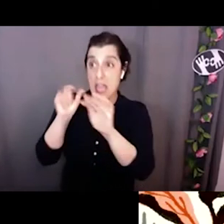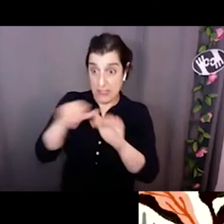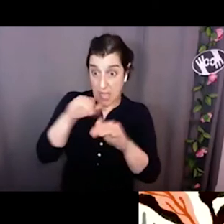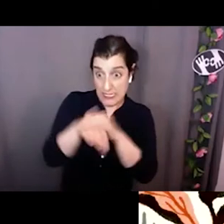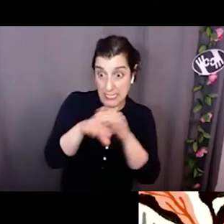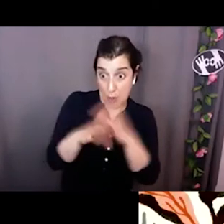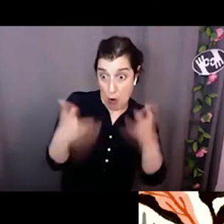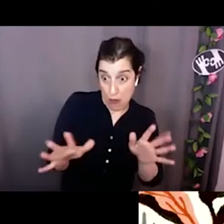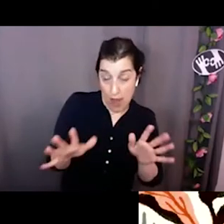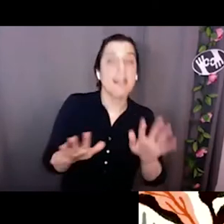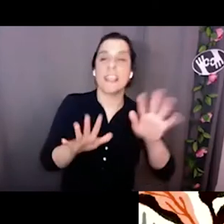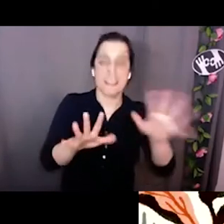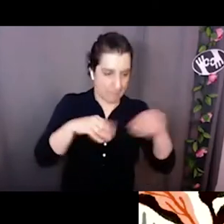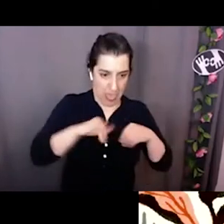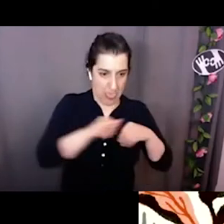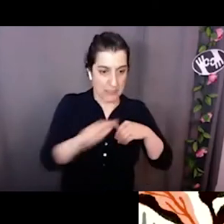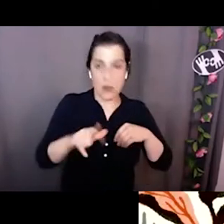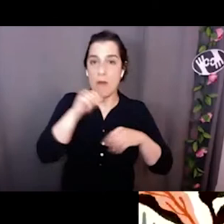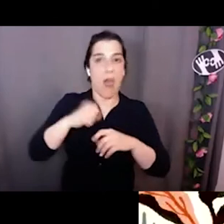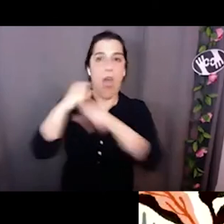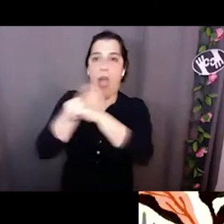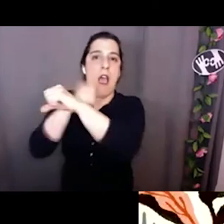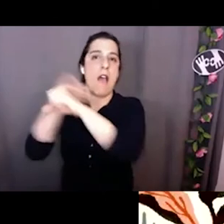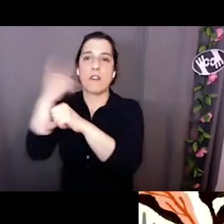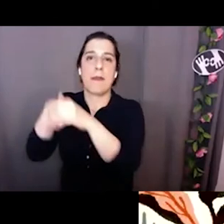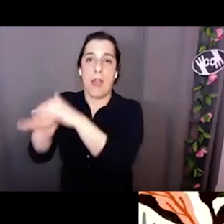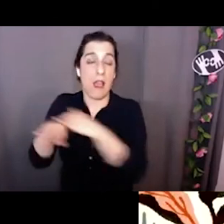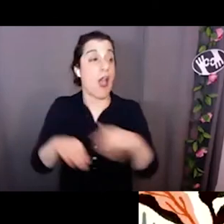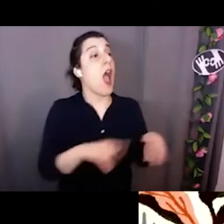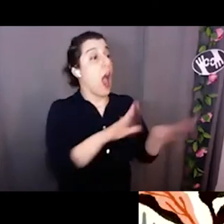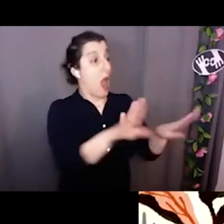me and accepts me and affords me the things that I need to be fully of use and,